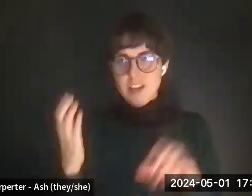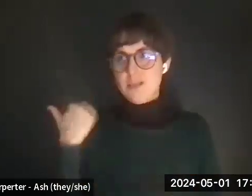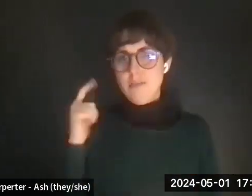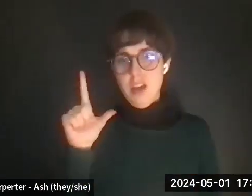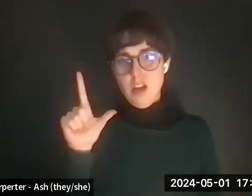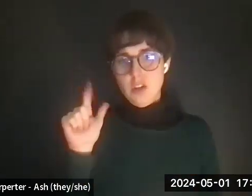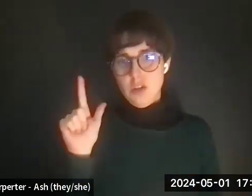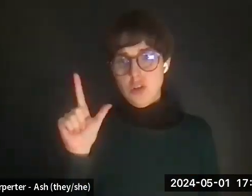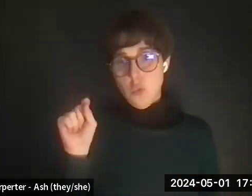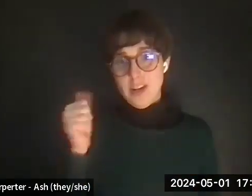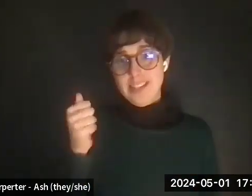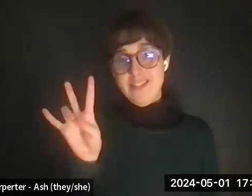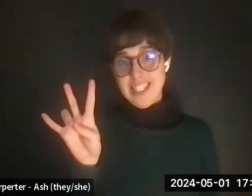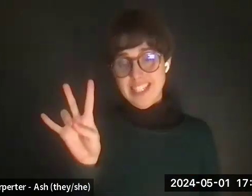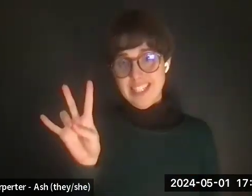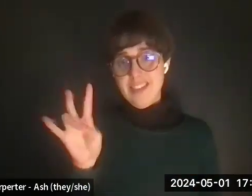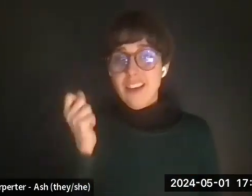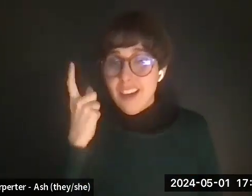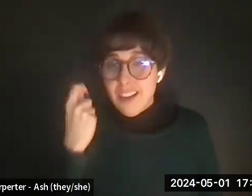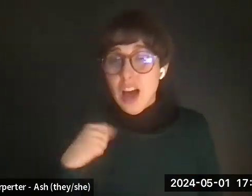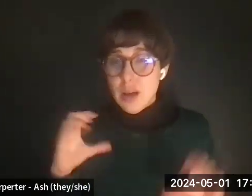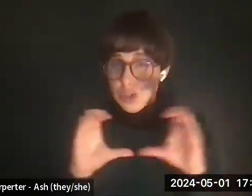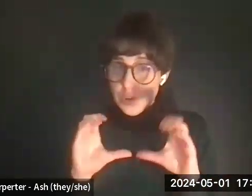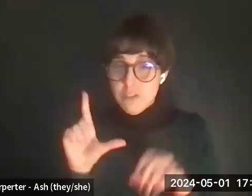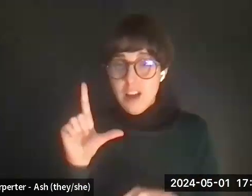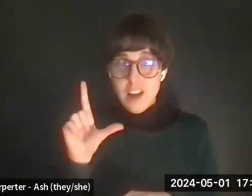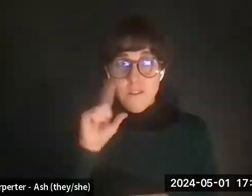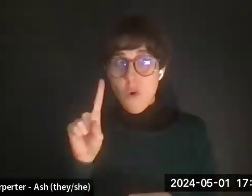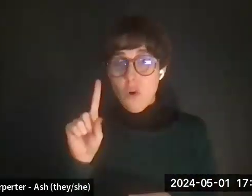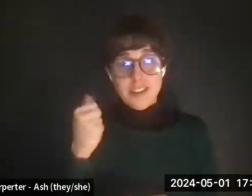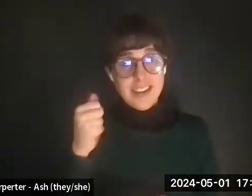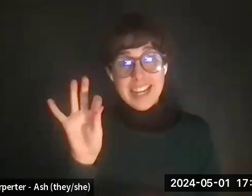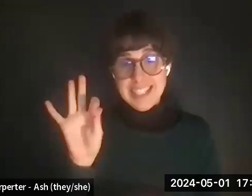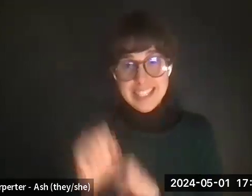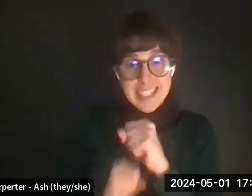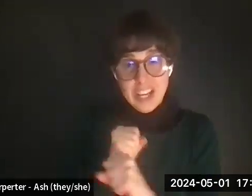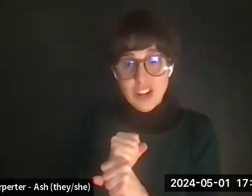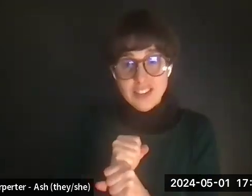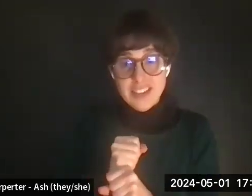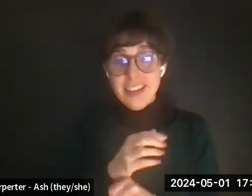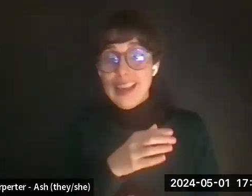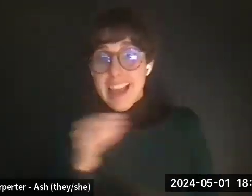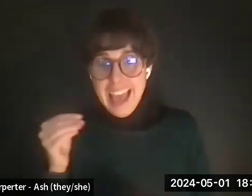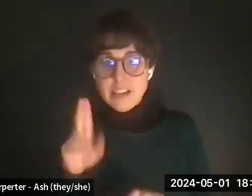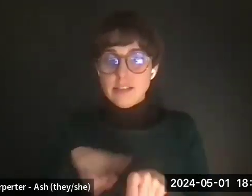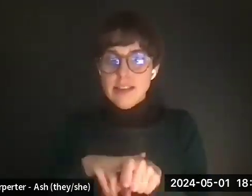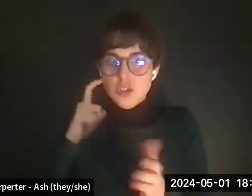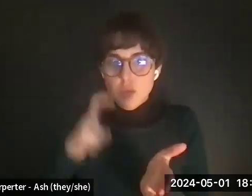Now I've been certified for 19 years at one point, even nationally recognized with a, with an A DAC. But due to it not being advantageous